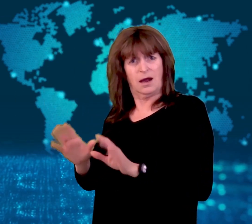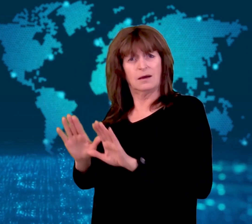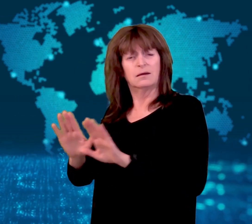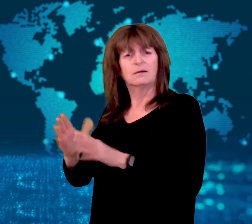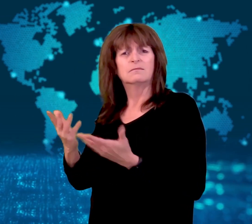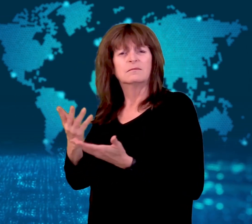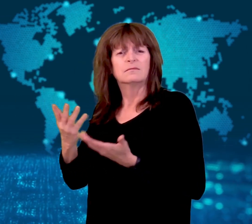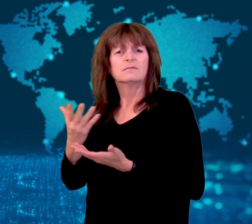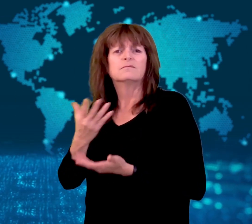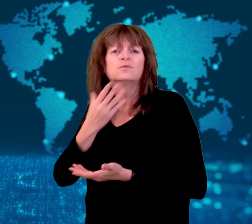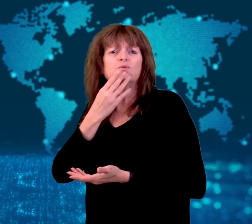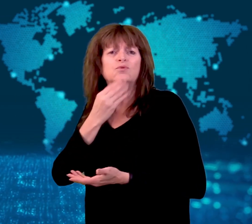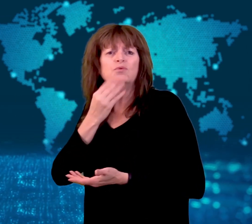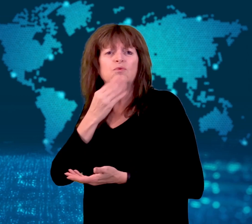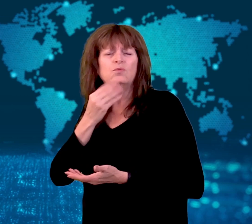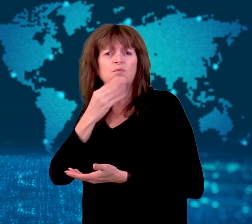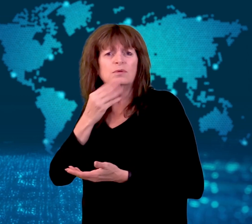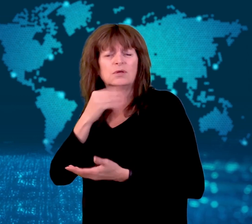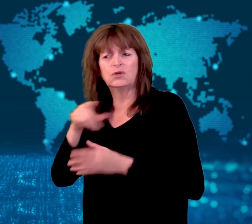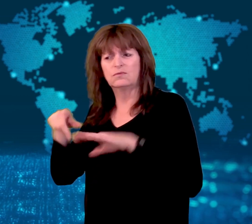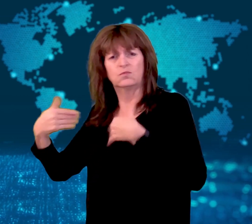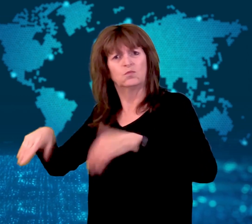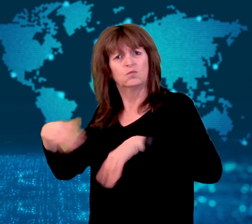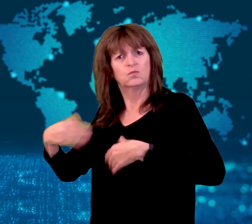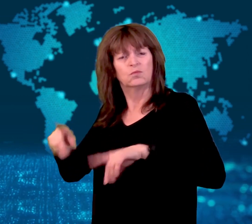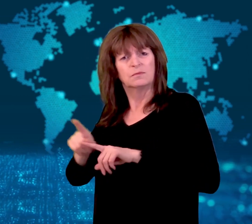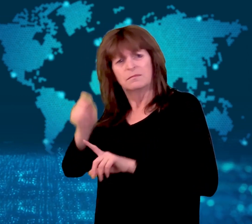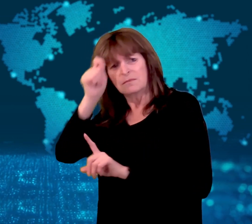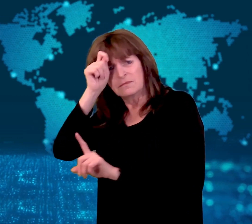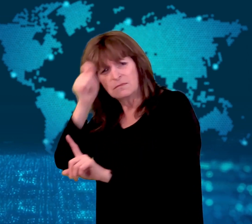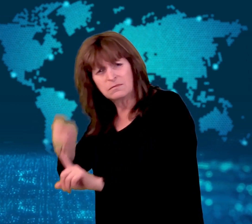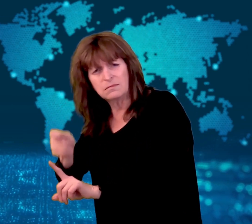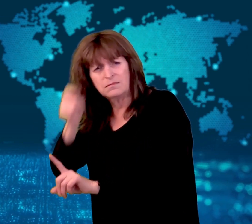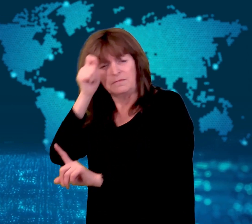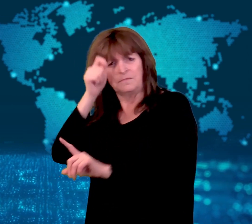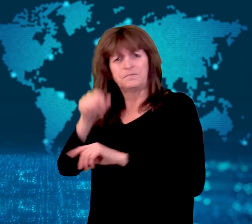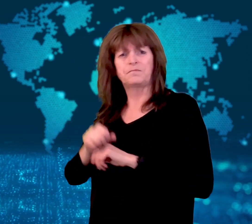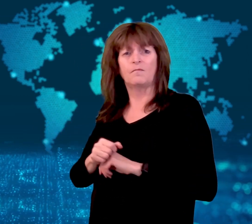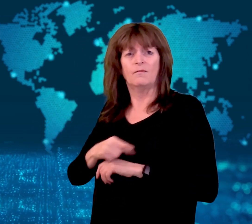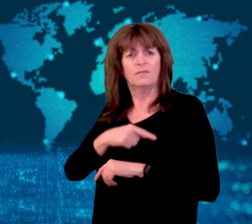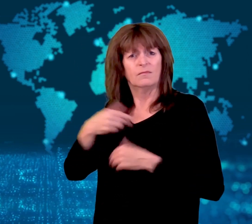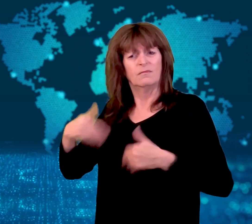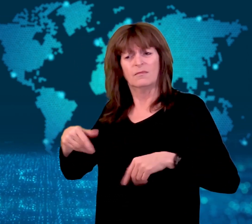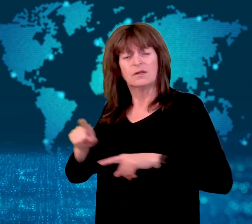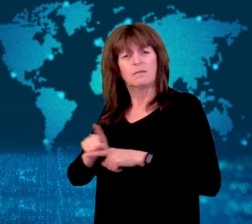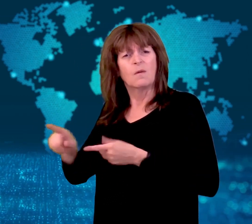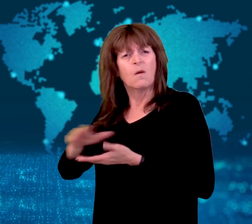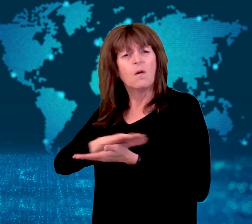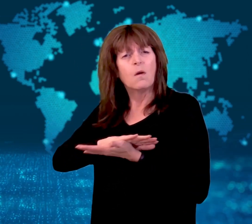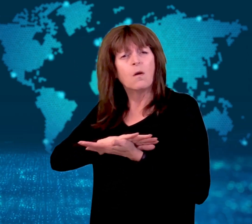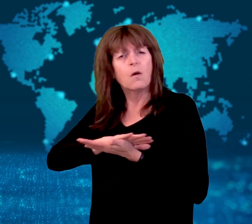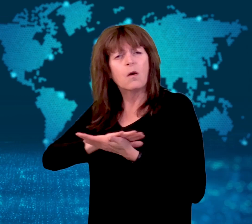by both Jewish, Christian and Muslim worshippers.